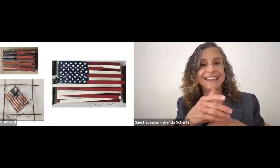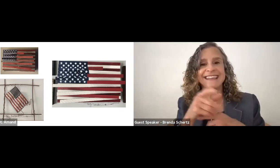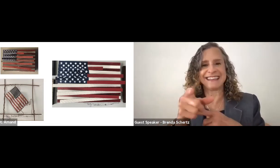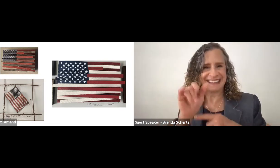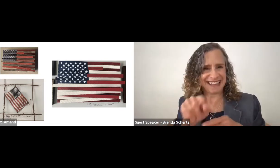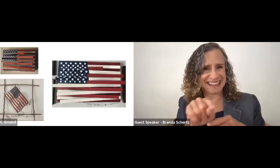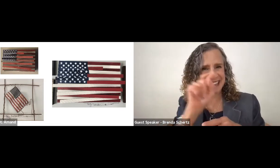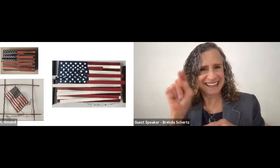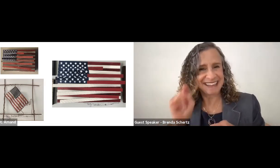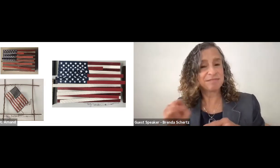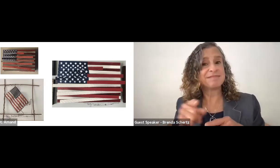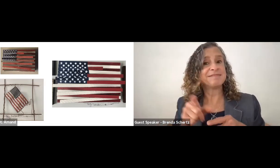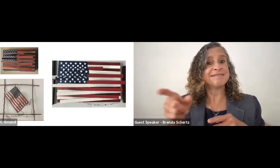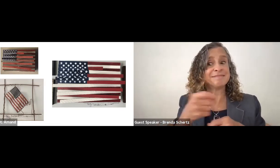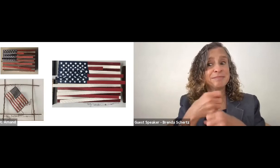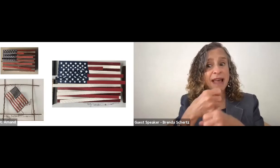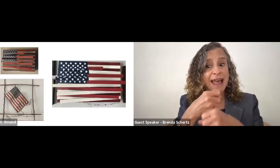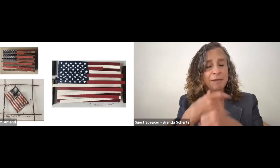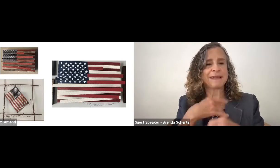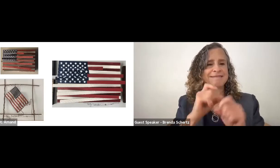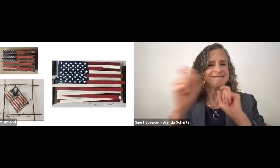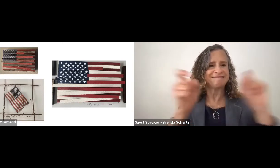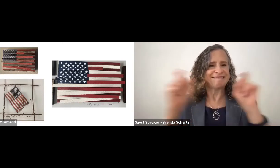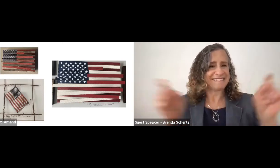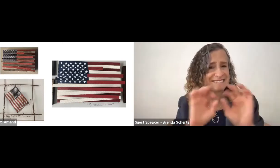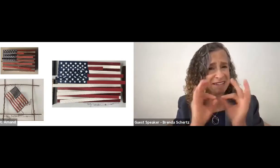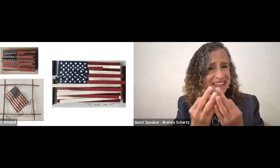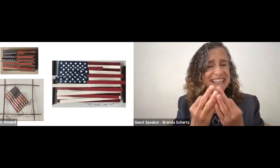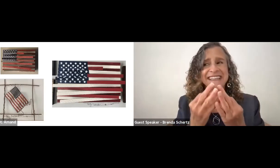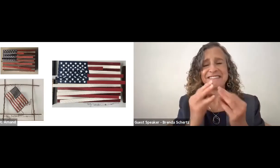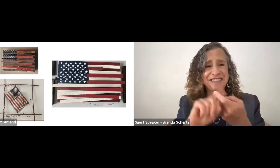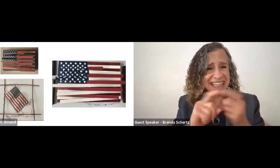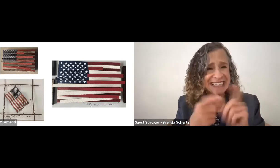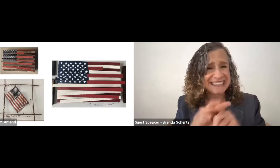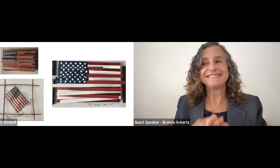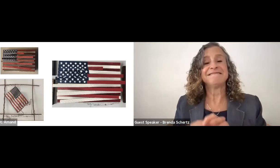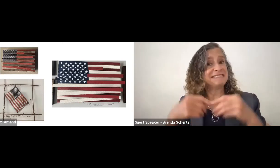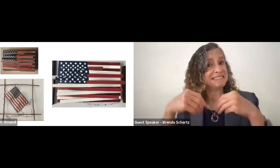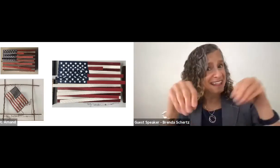He made the rainbow and he made the rainbow flag, but then, also, these three American flags are examples.